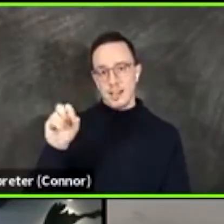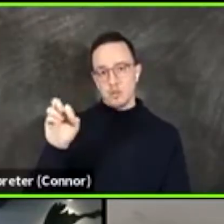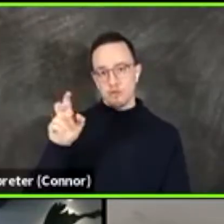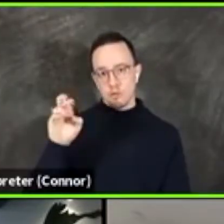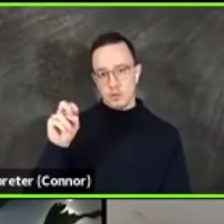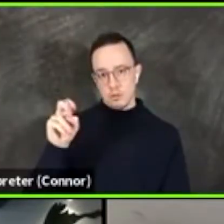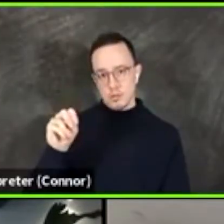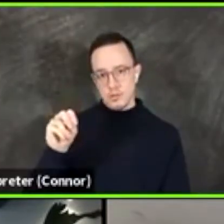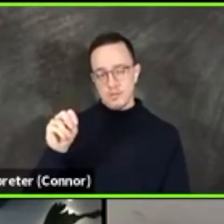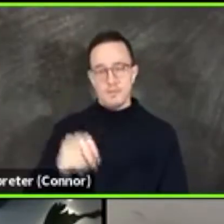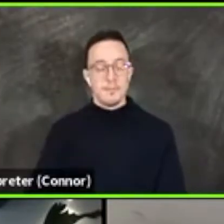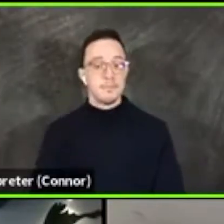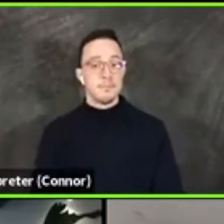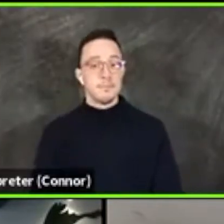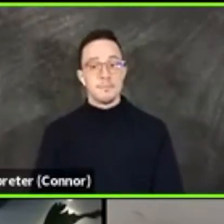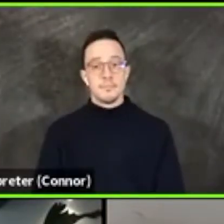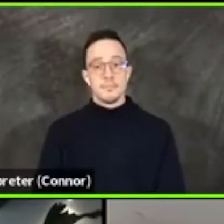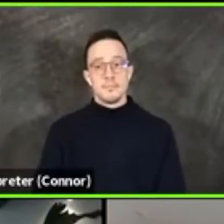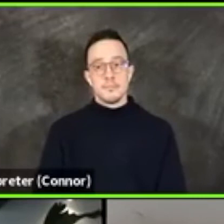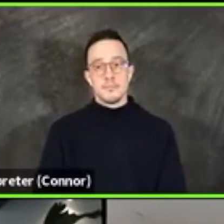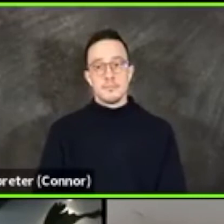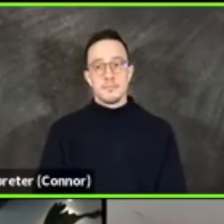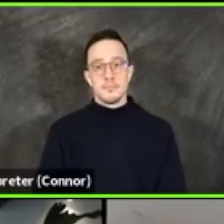THAT I MIGHT CLAIM THAT -- THIS IS PROBABLY,